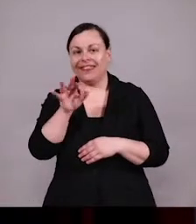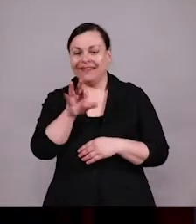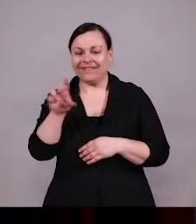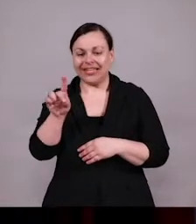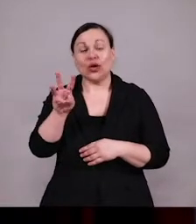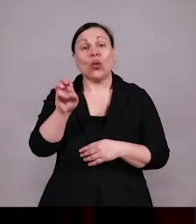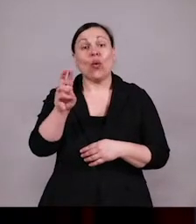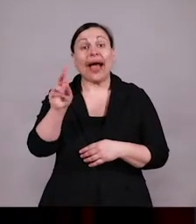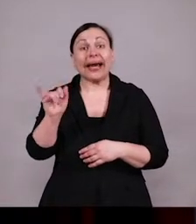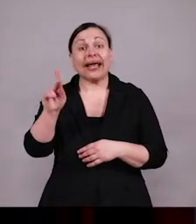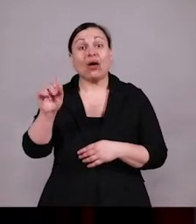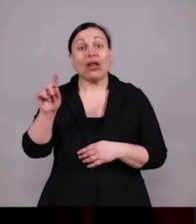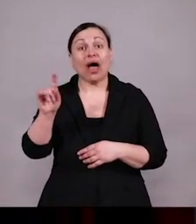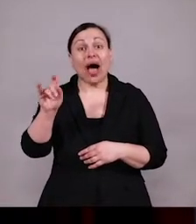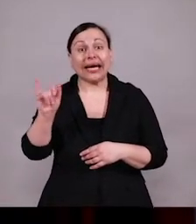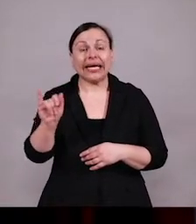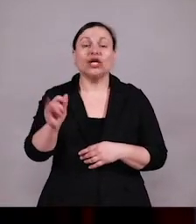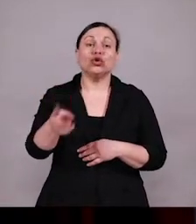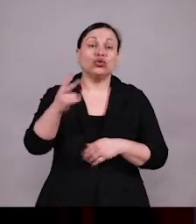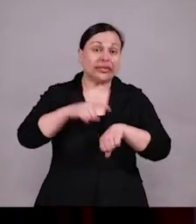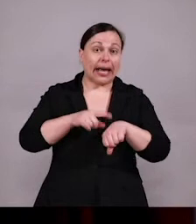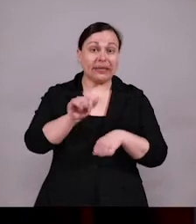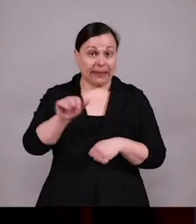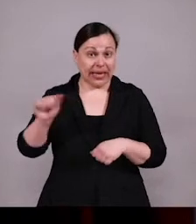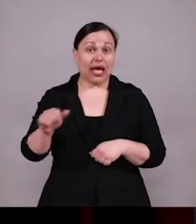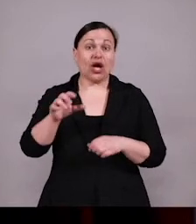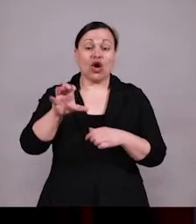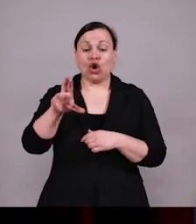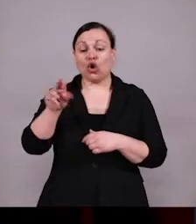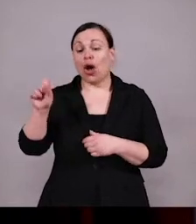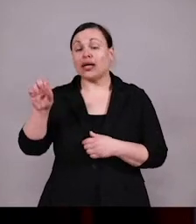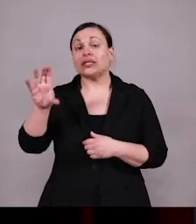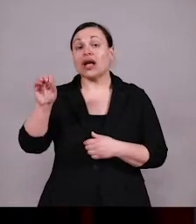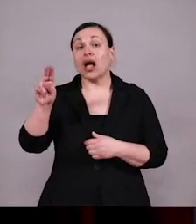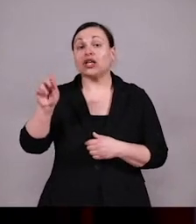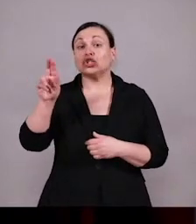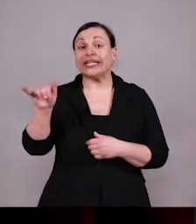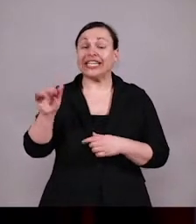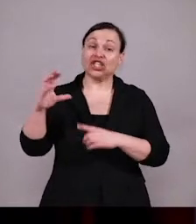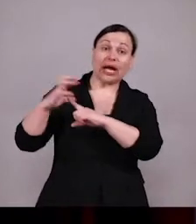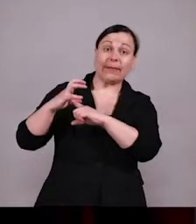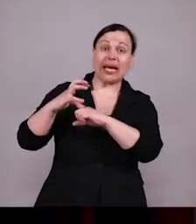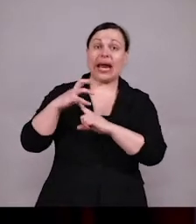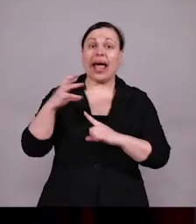Weini Kelati, two-time NCAA cross country Champion and multi-time All-American,